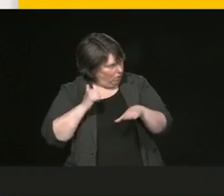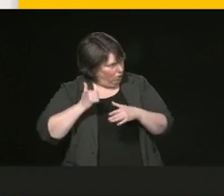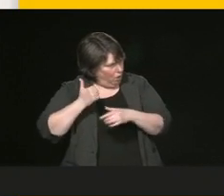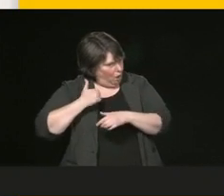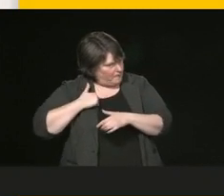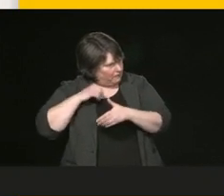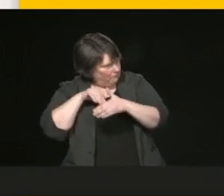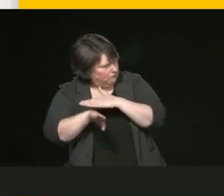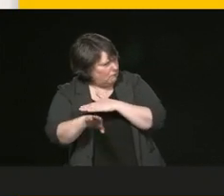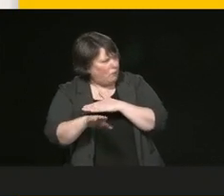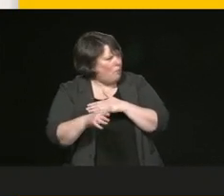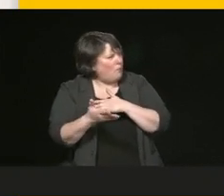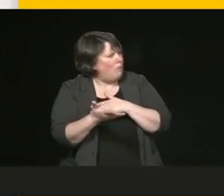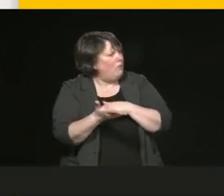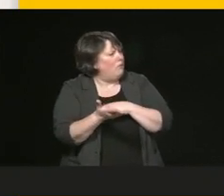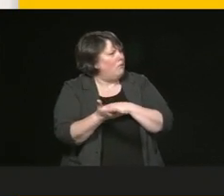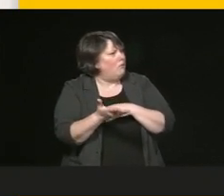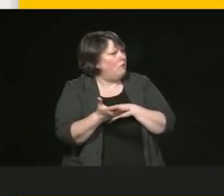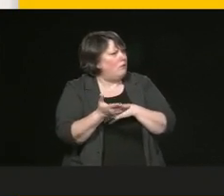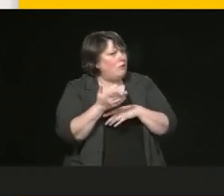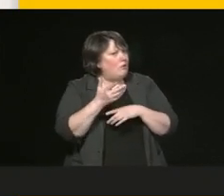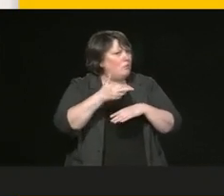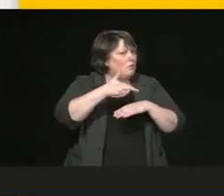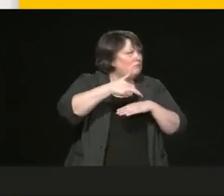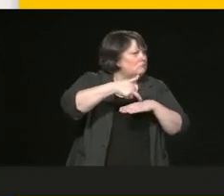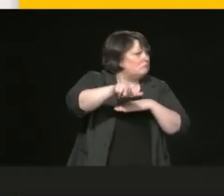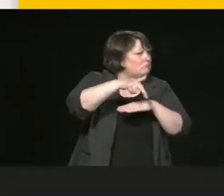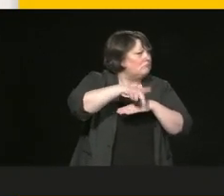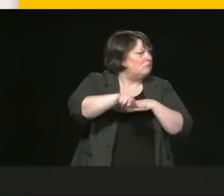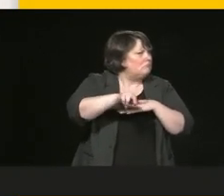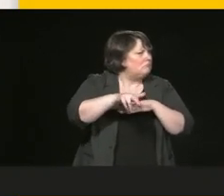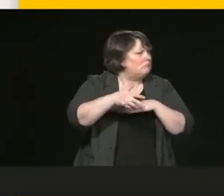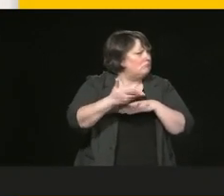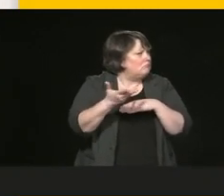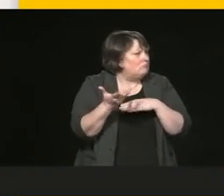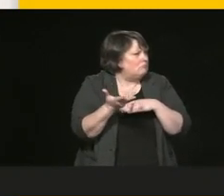NOW DO YOU WANT TO SEND IN ONLY